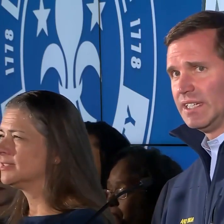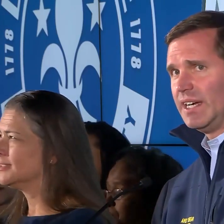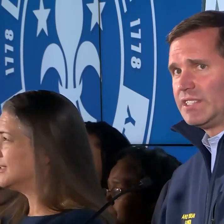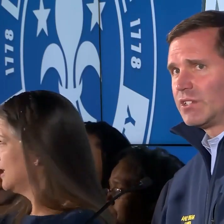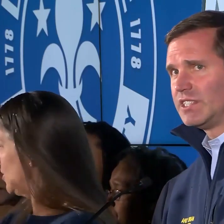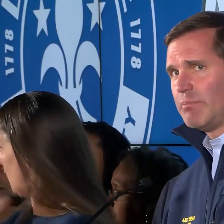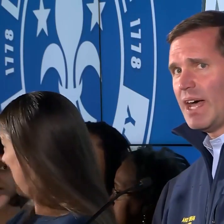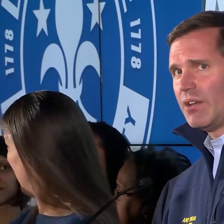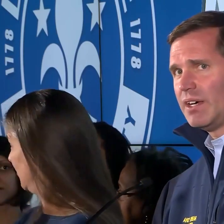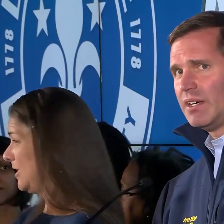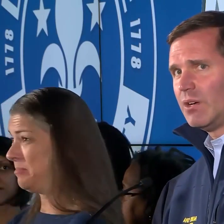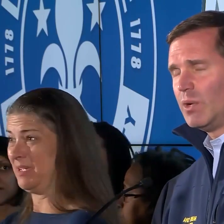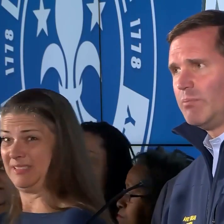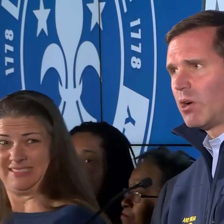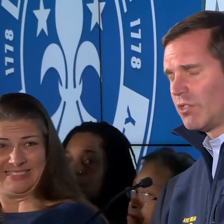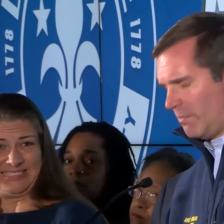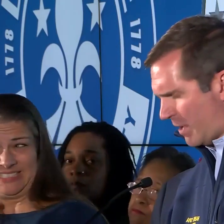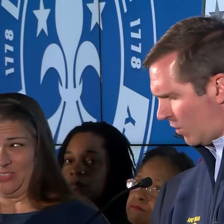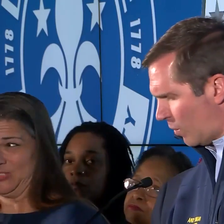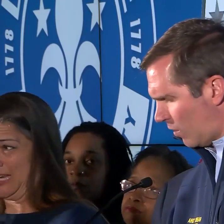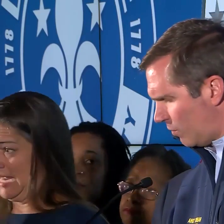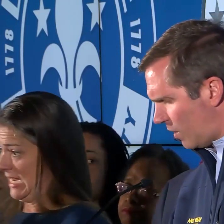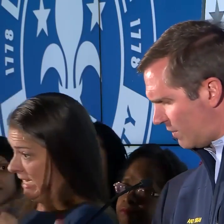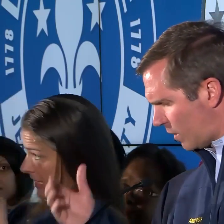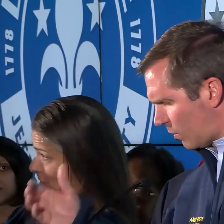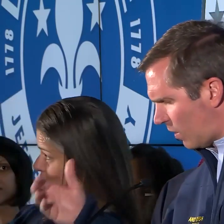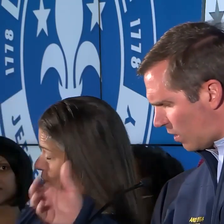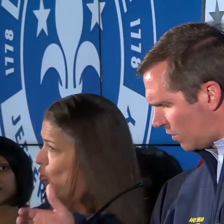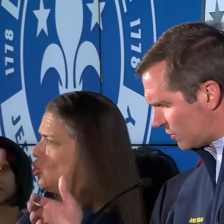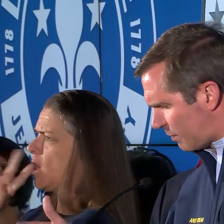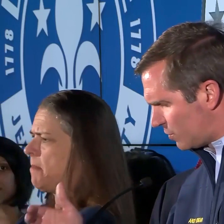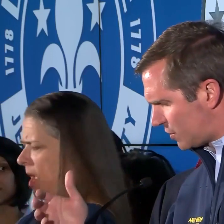Easter is about *** rebirth *** better world one where we're all supposed to